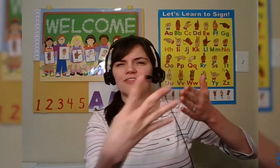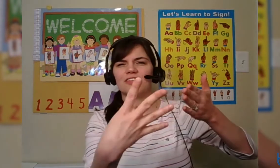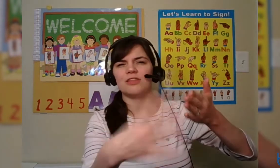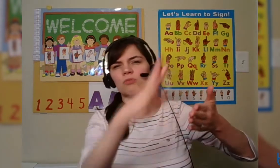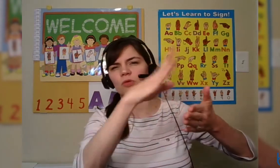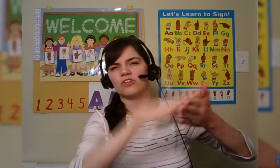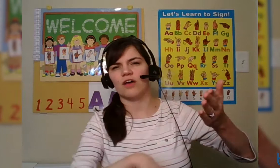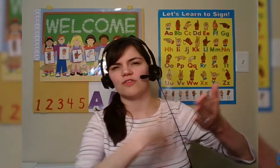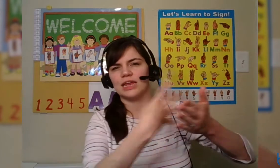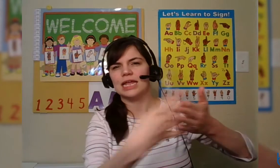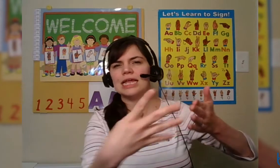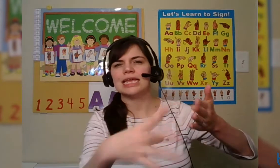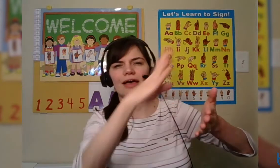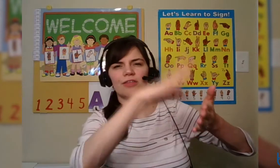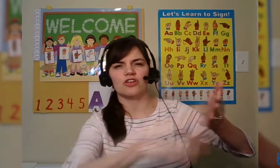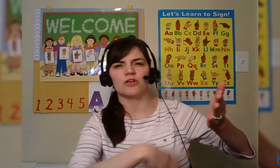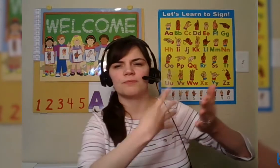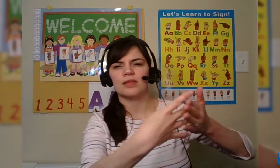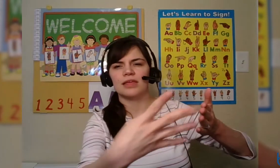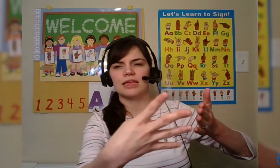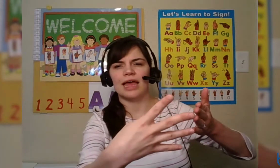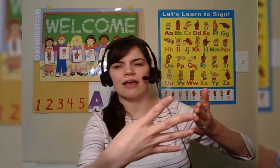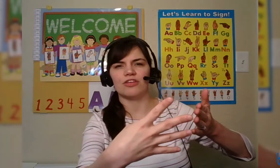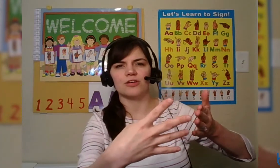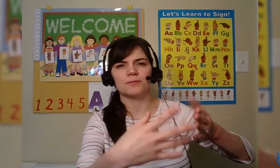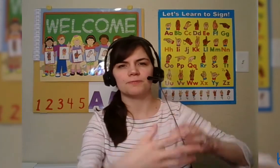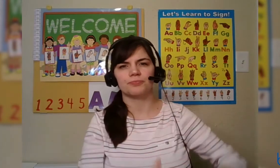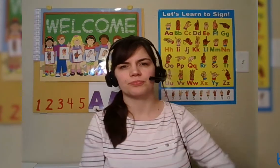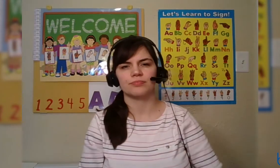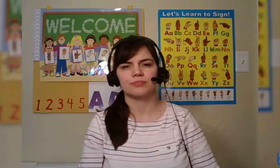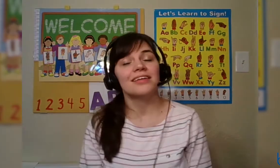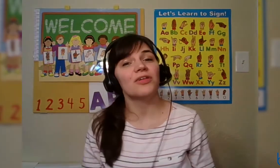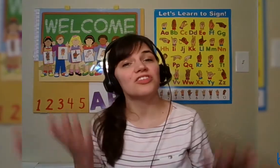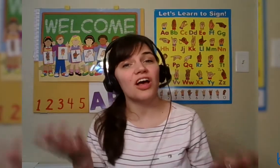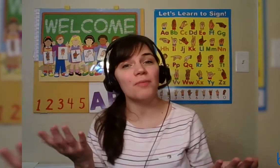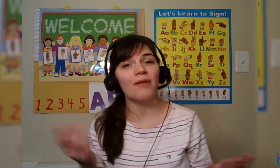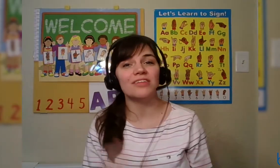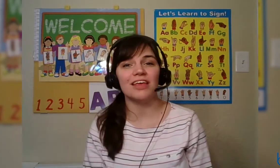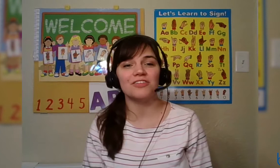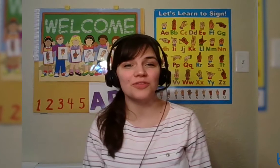I've seen the most often. Calendar. Calendar. Now to talk about the days of